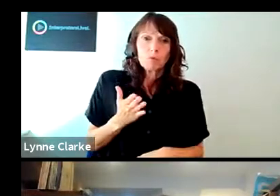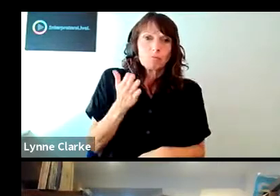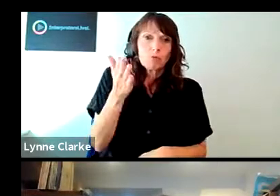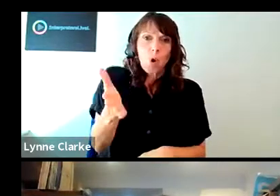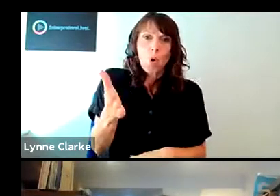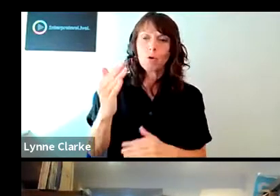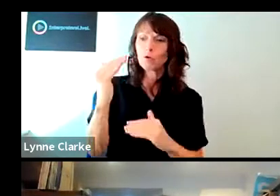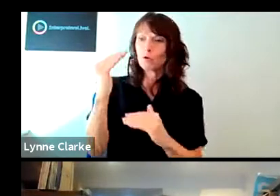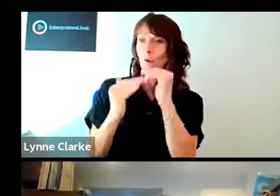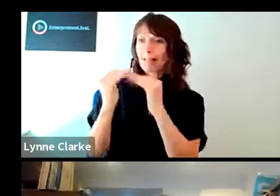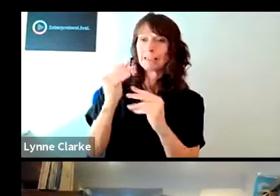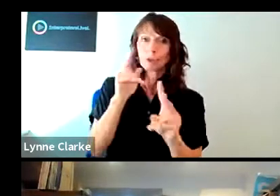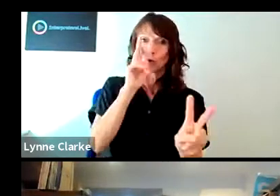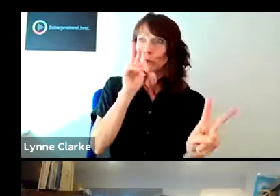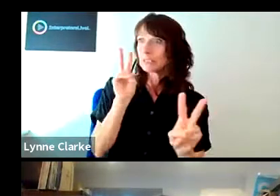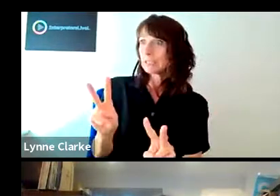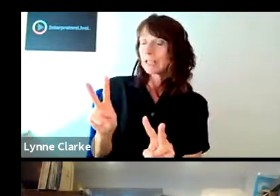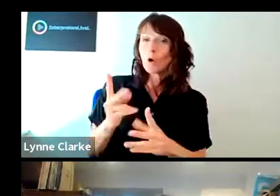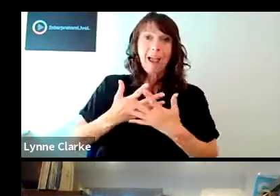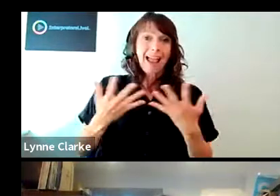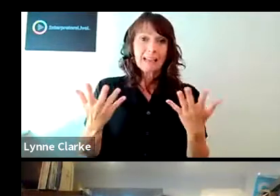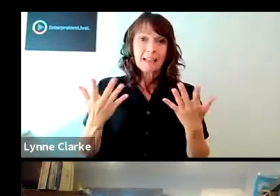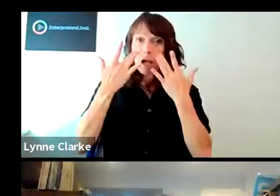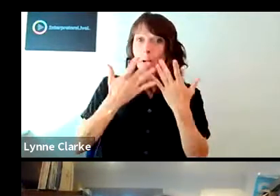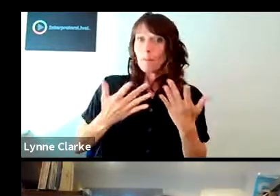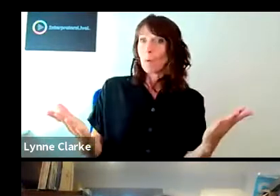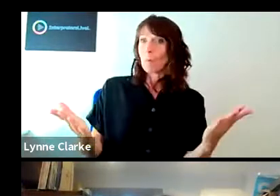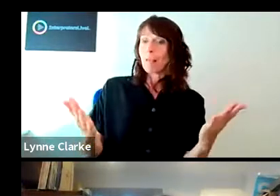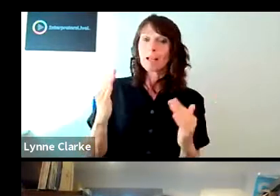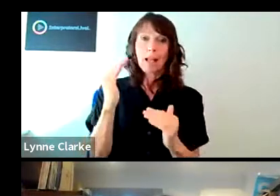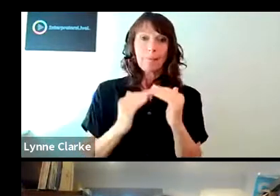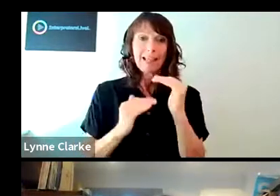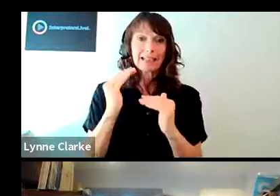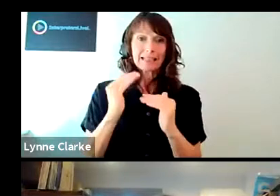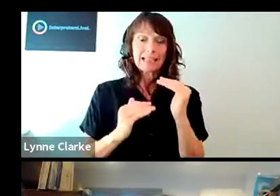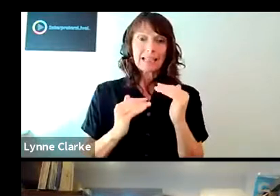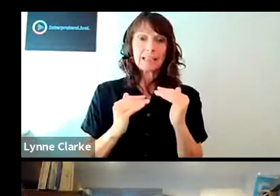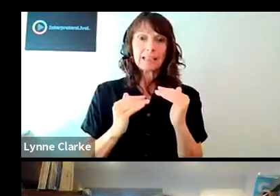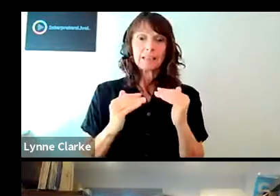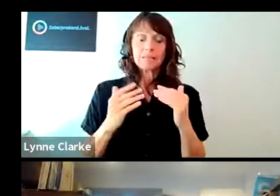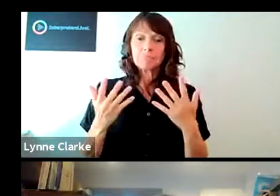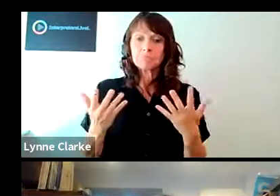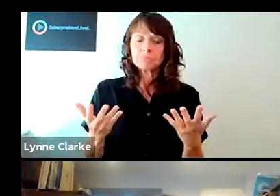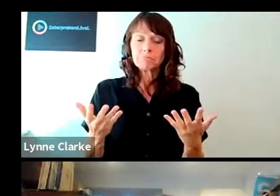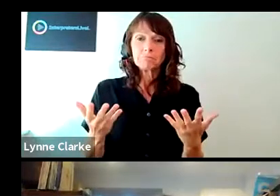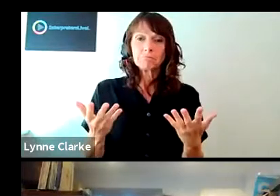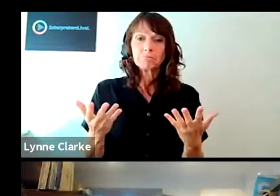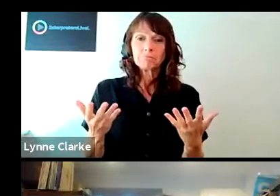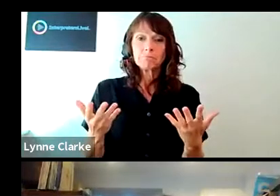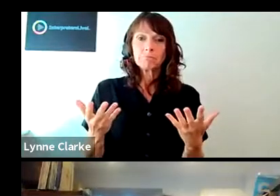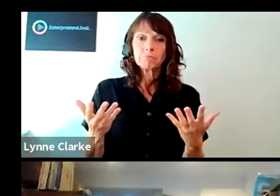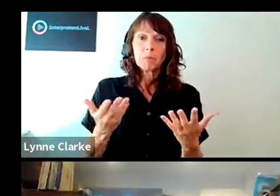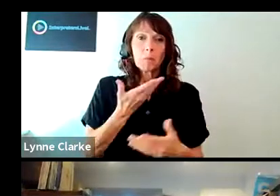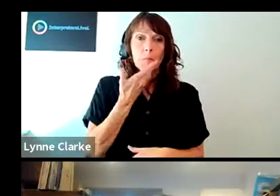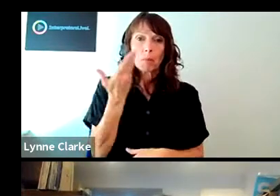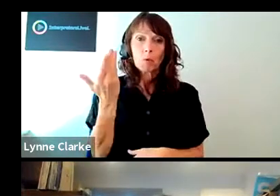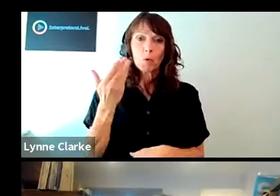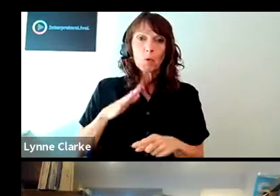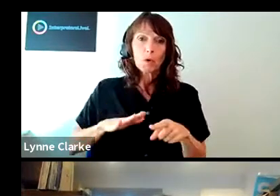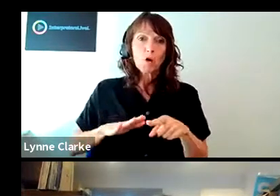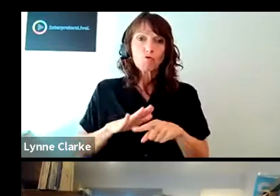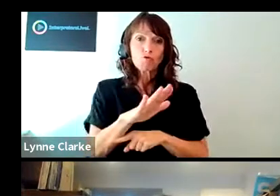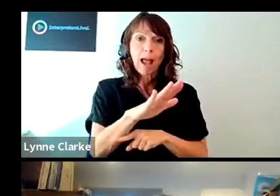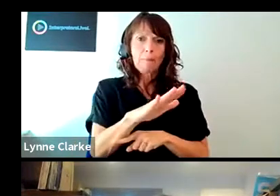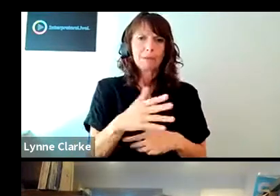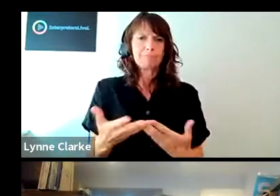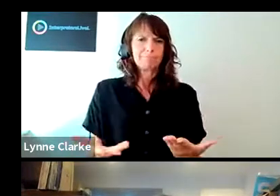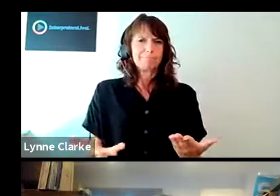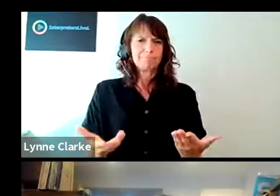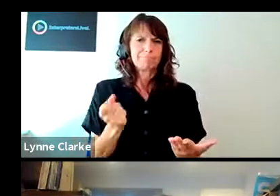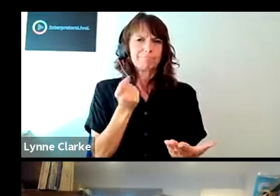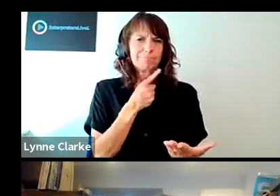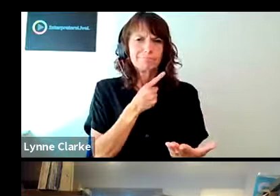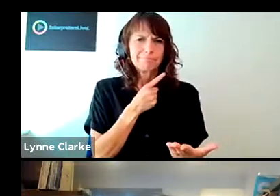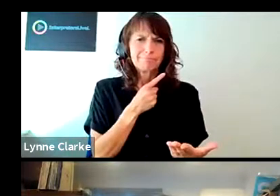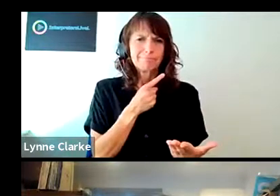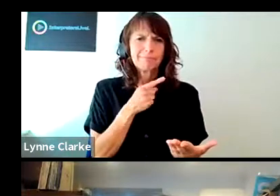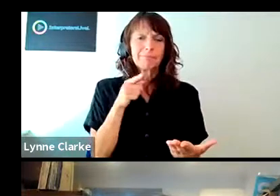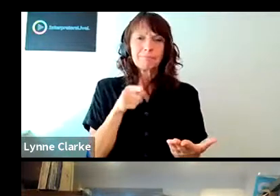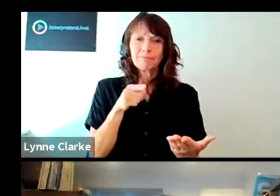any public building that doesn't have a ramp for a wheelchair, for example. That will completely